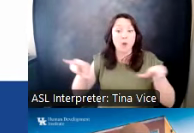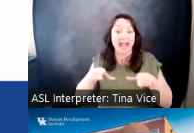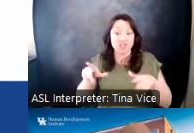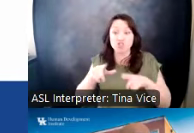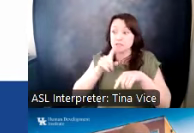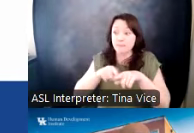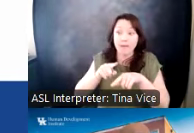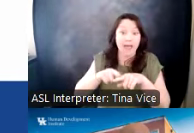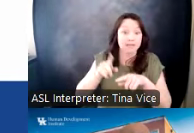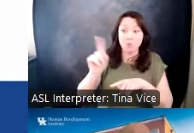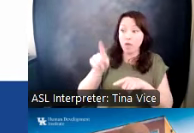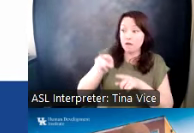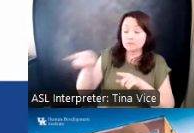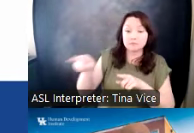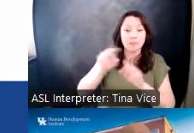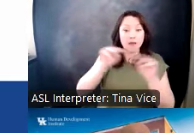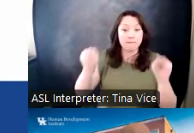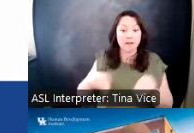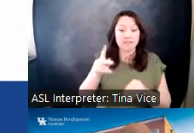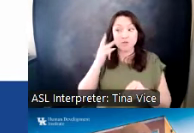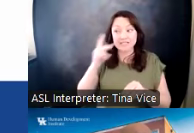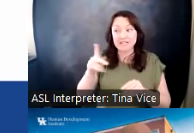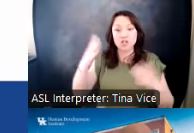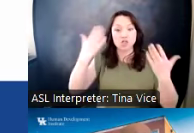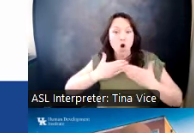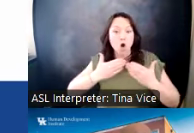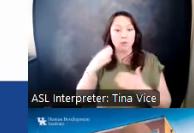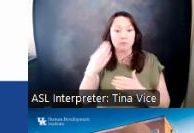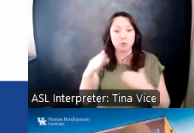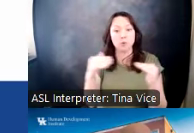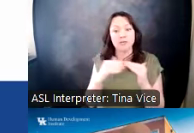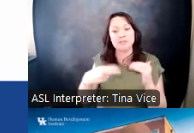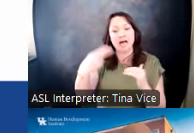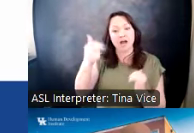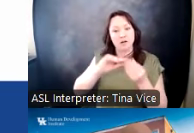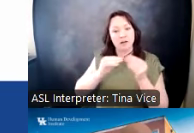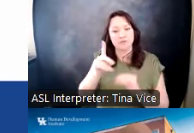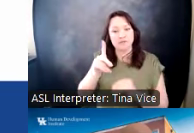here, the darker the blue, the higher rate of disability. And you can see notably here more in the Appalachian area